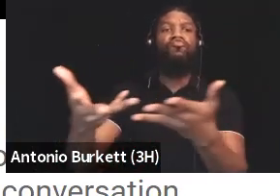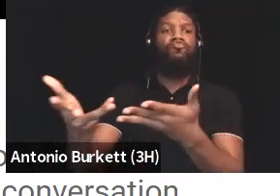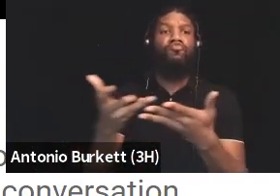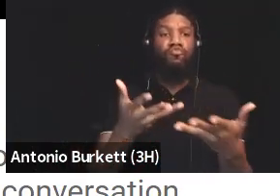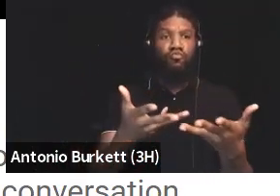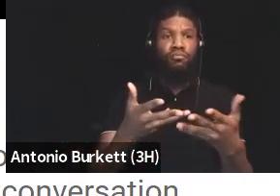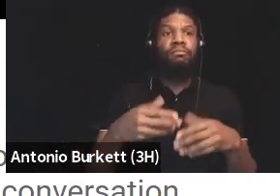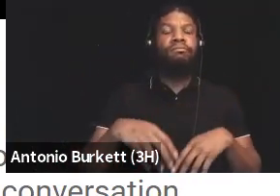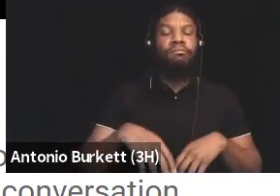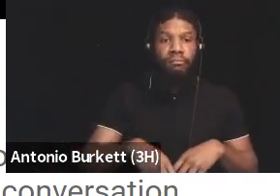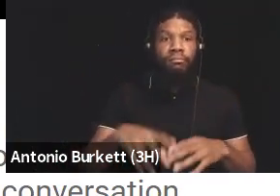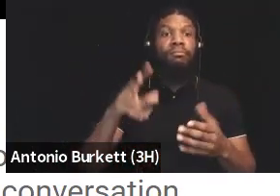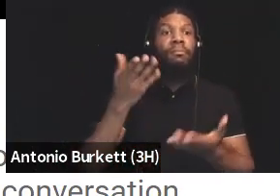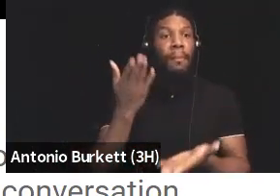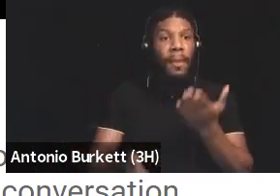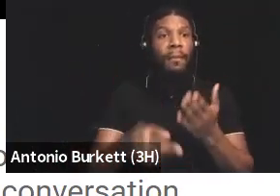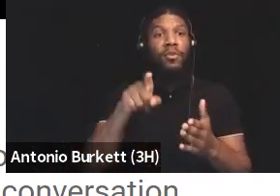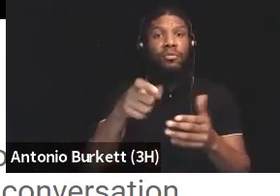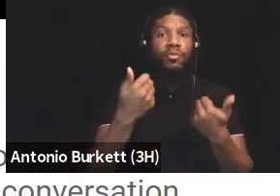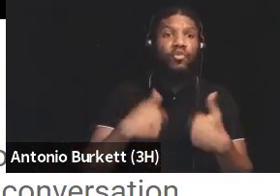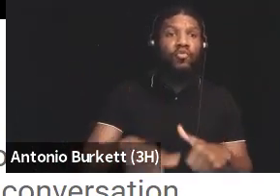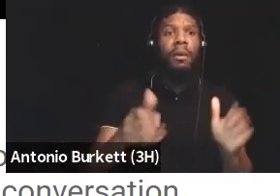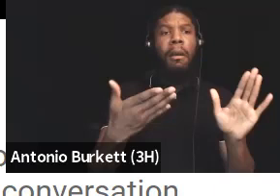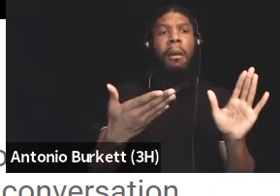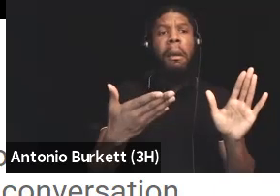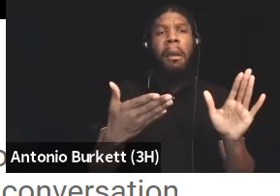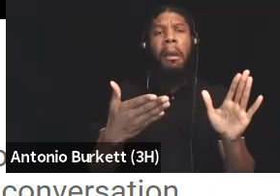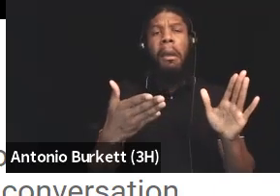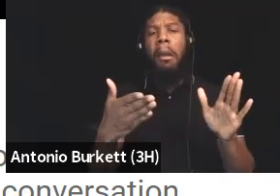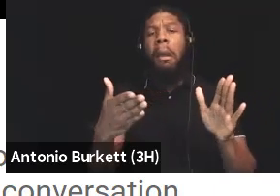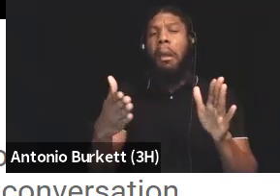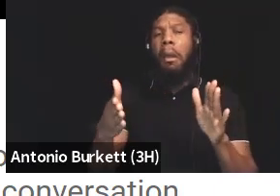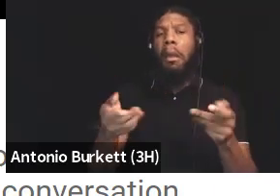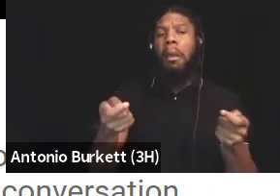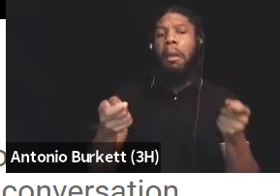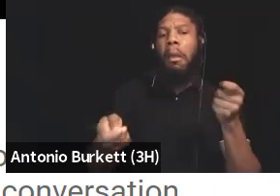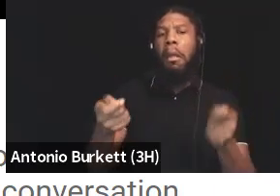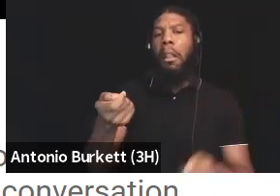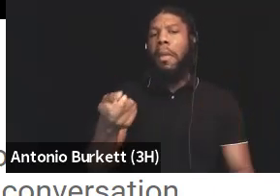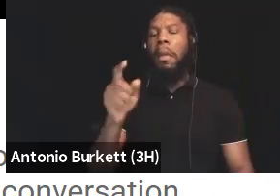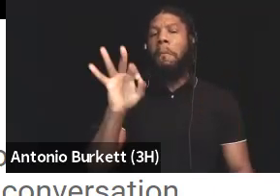to reposition your center. So just an idea. [Heidi] That is great, and I also want to